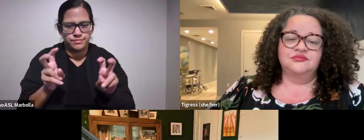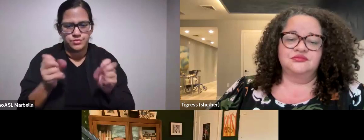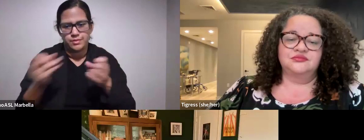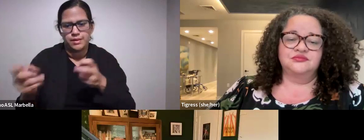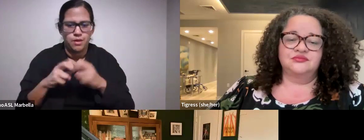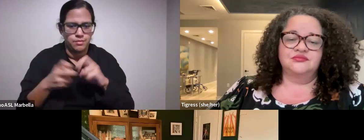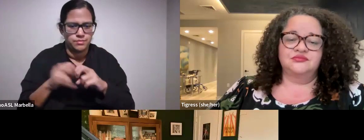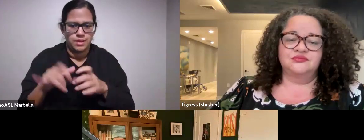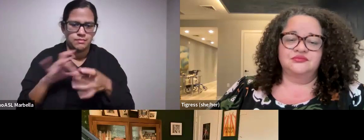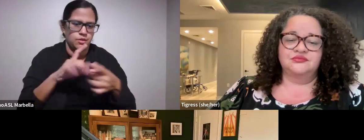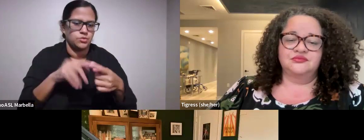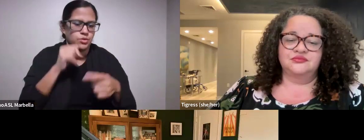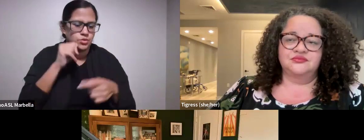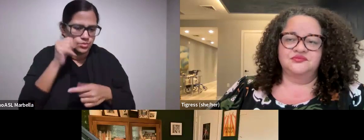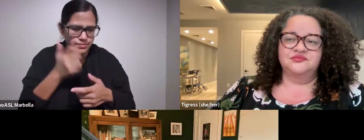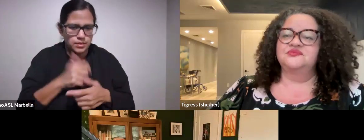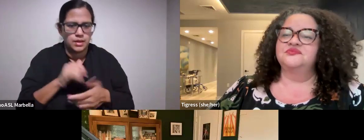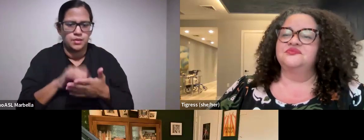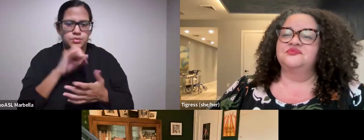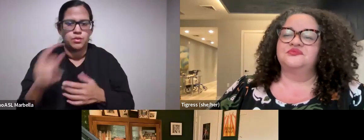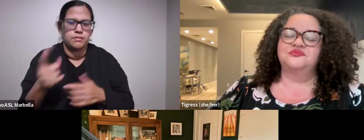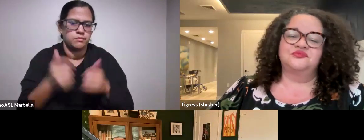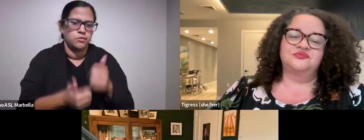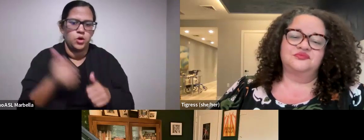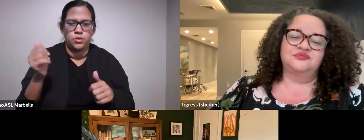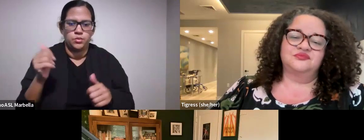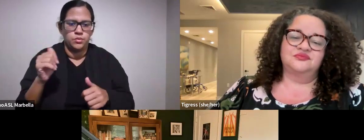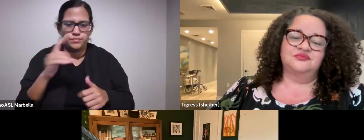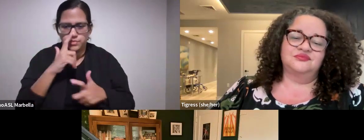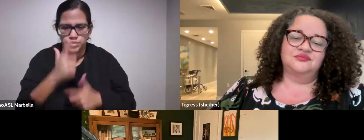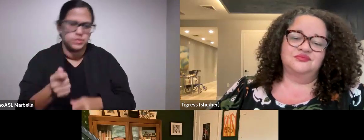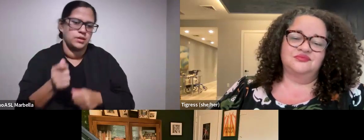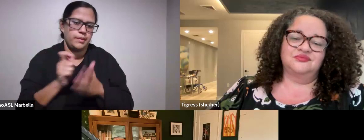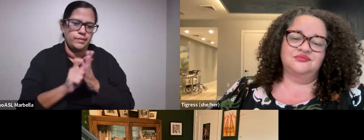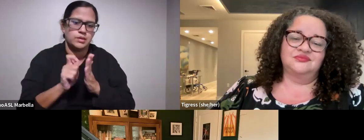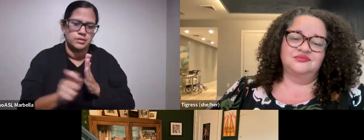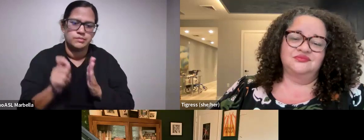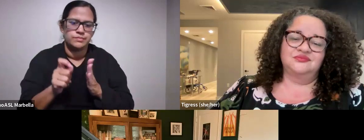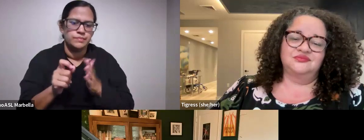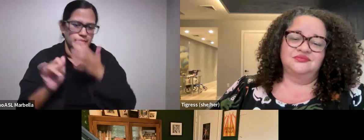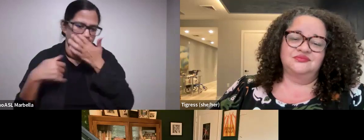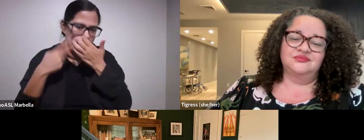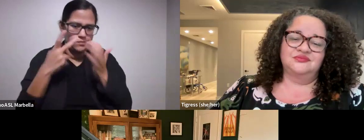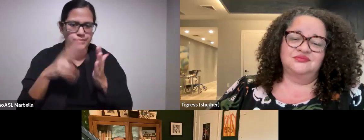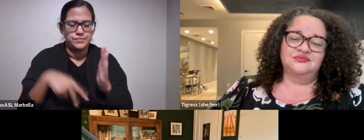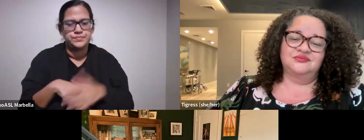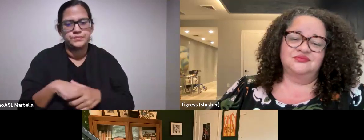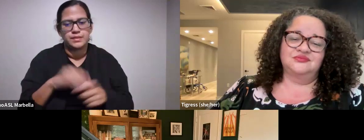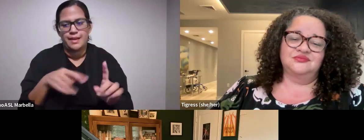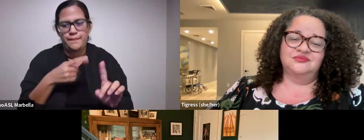That was one of the most sort of arresting pieces of writing I had read at that point because it was